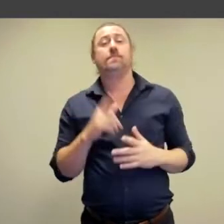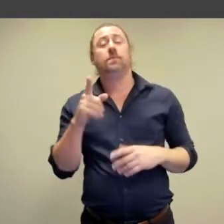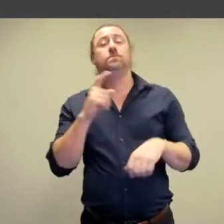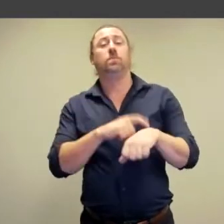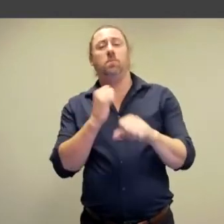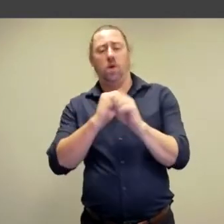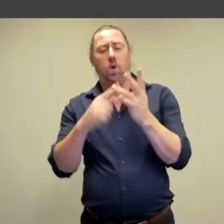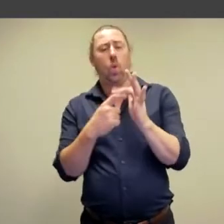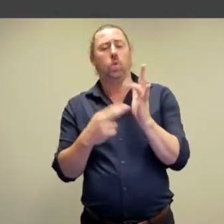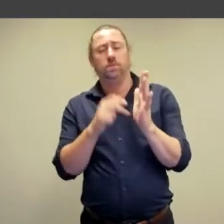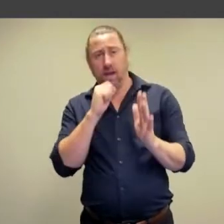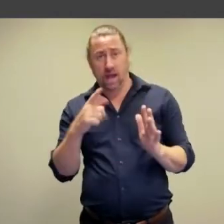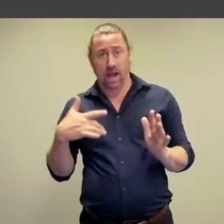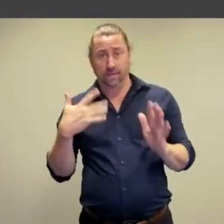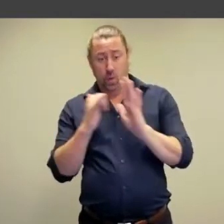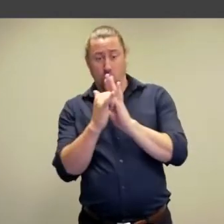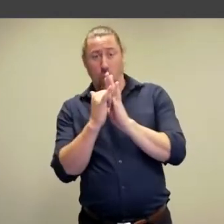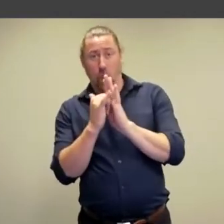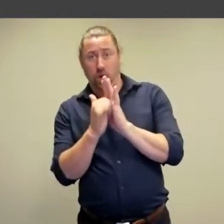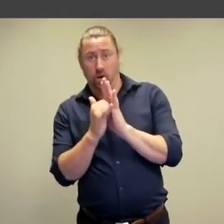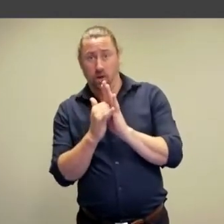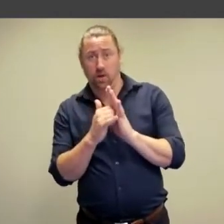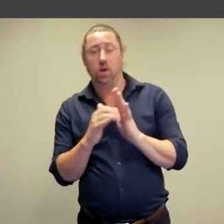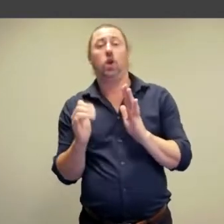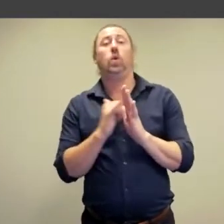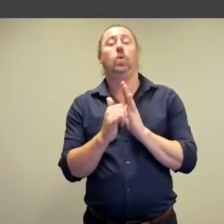New York at the height of a